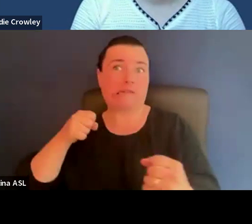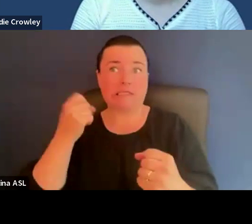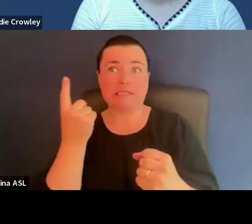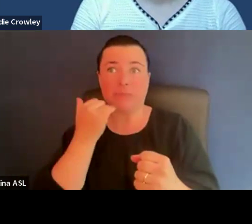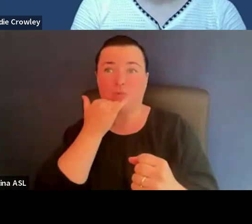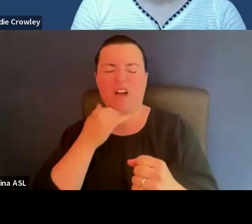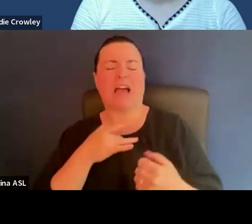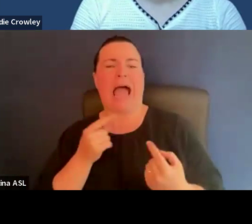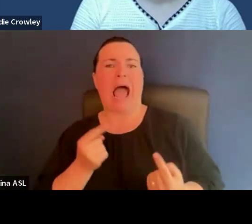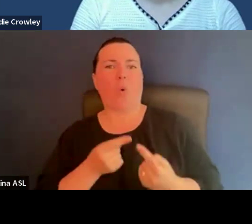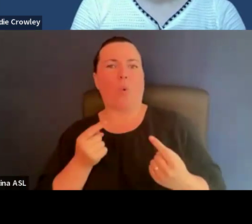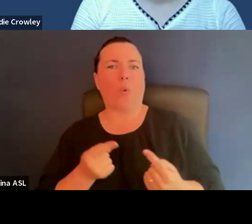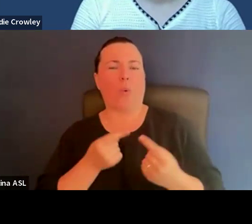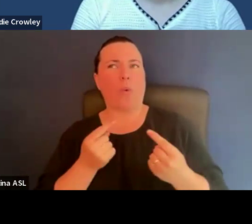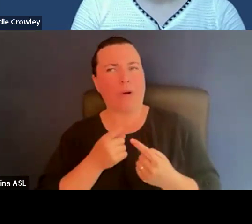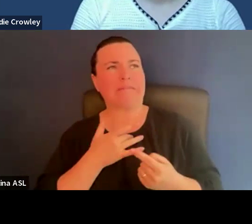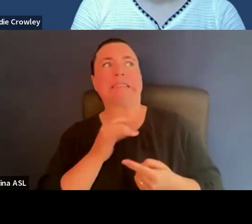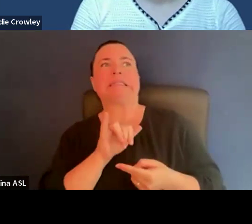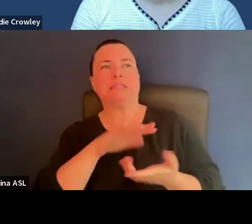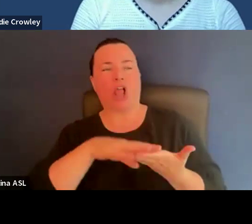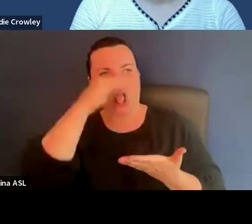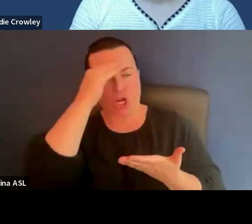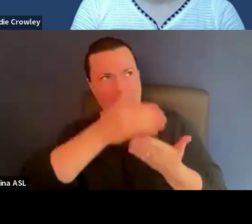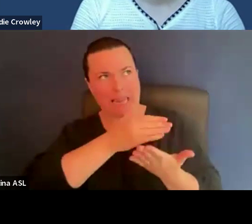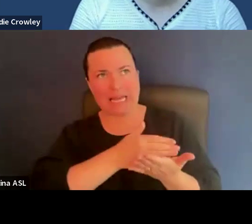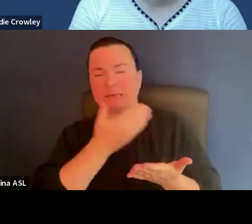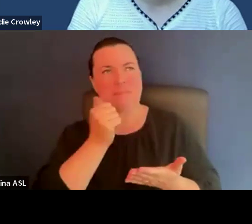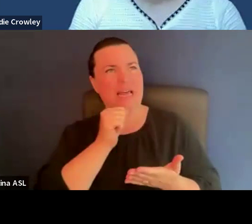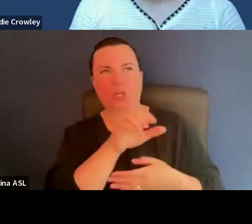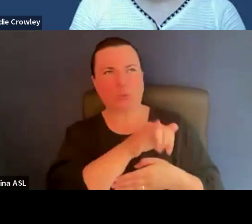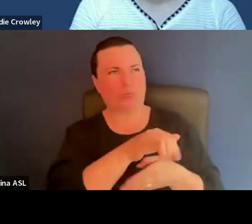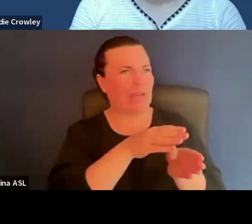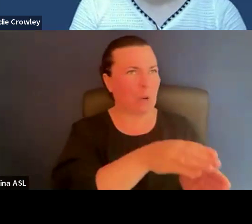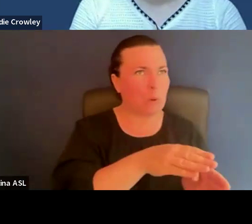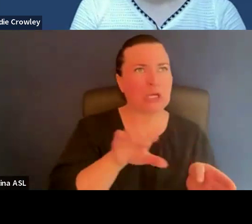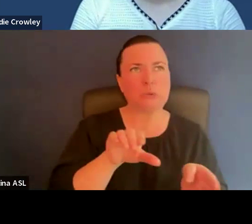You need to keep trying it in different ways, and there's no one way